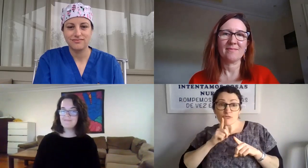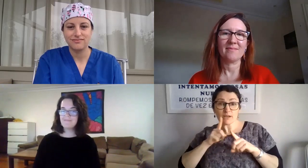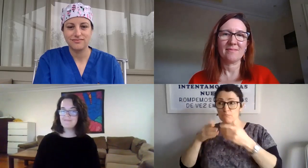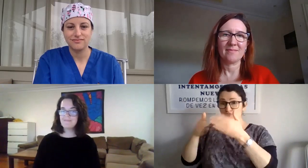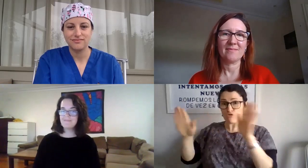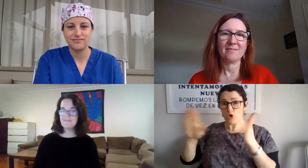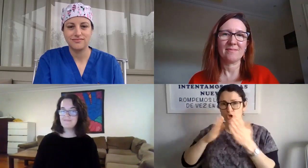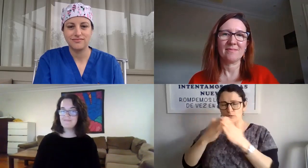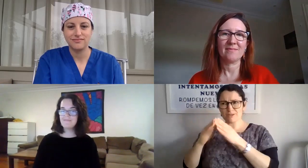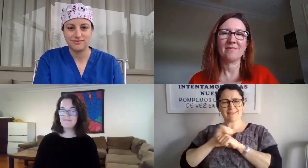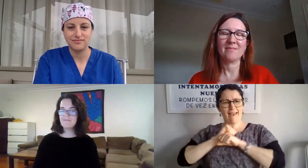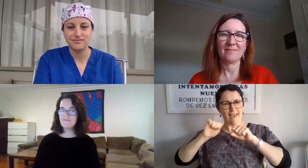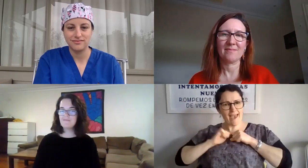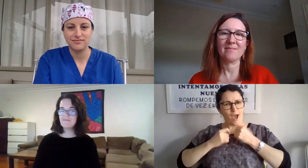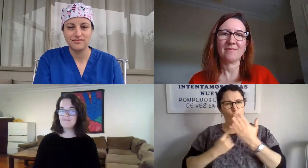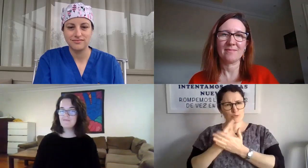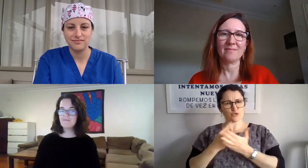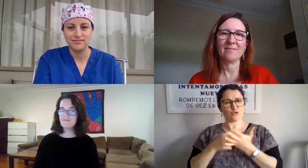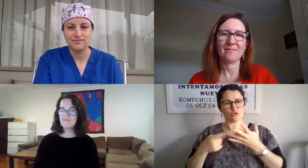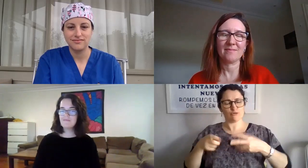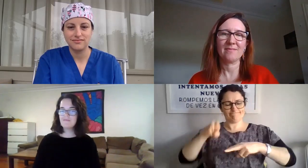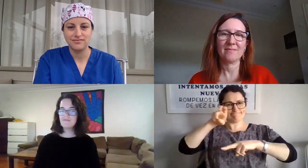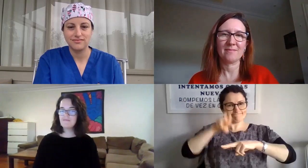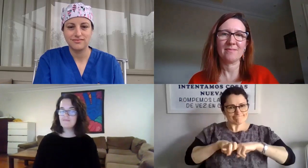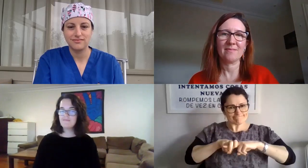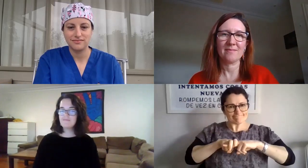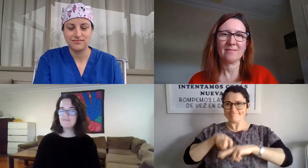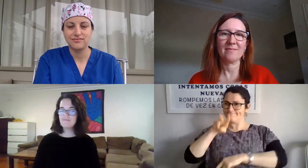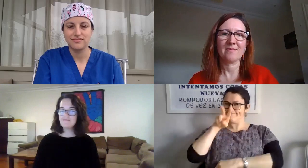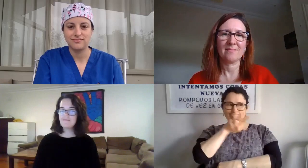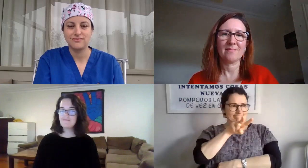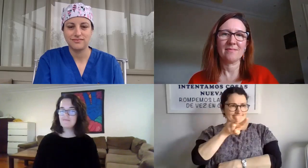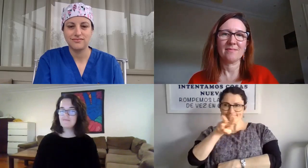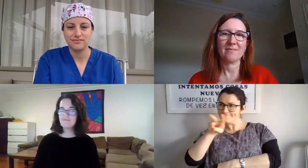happening and for the broader community. It's an opportunity